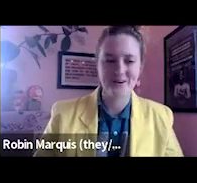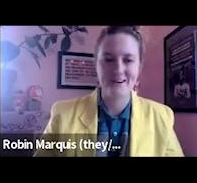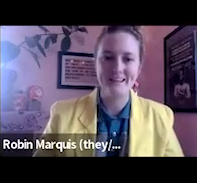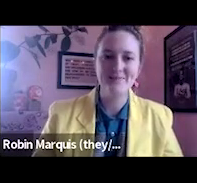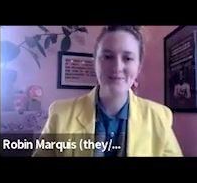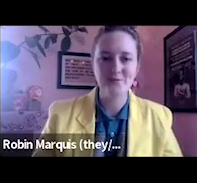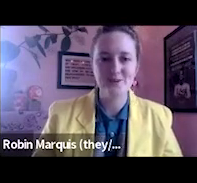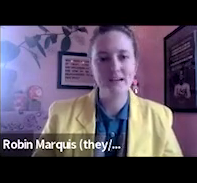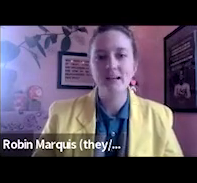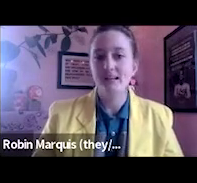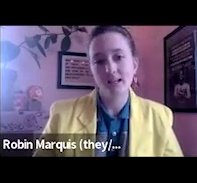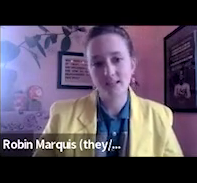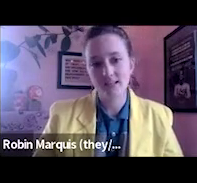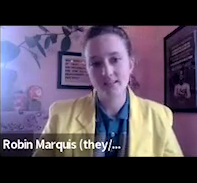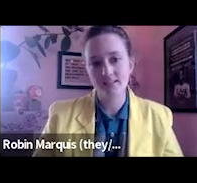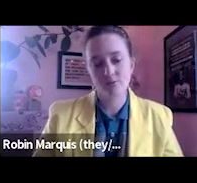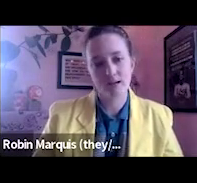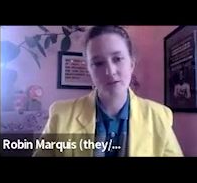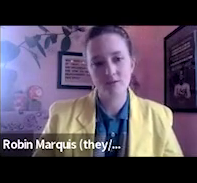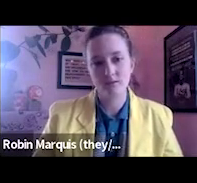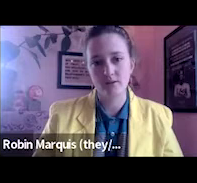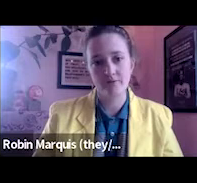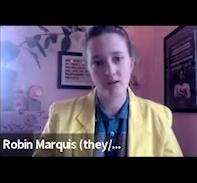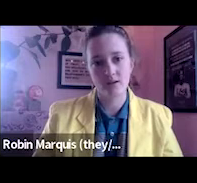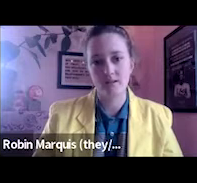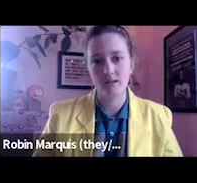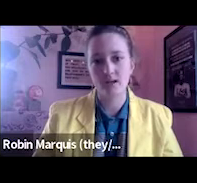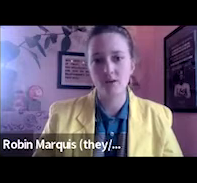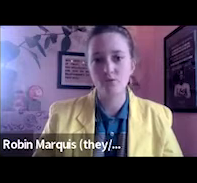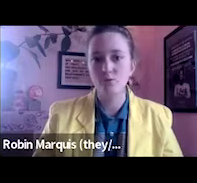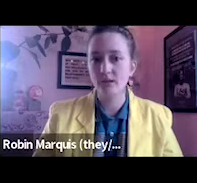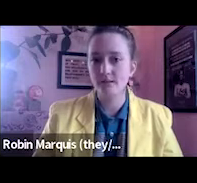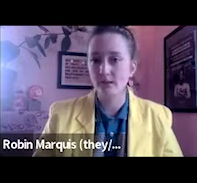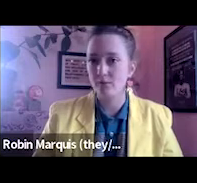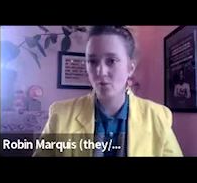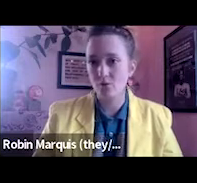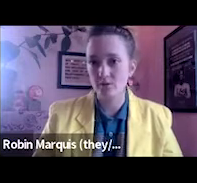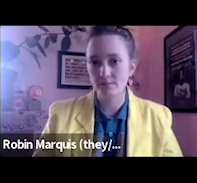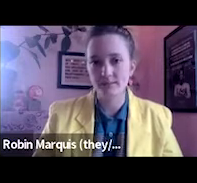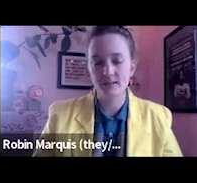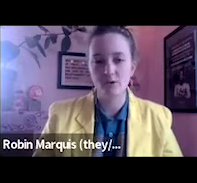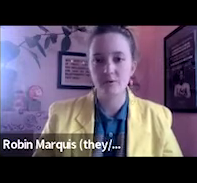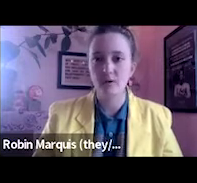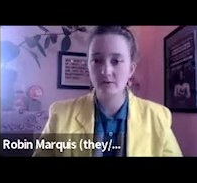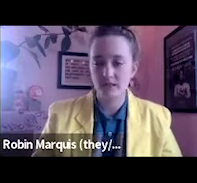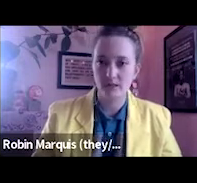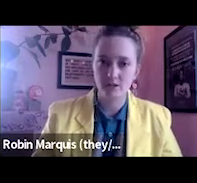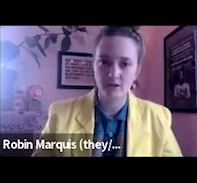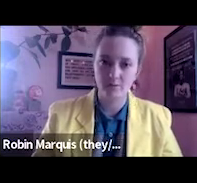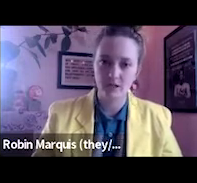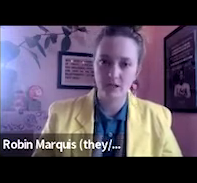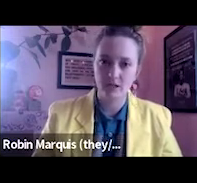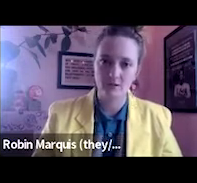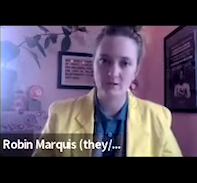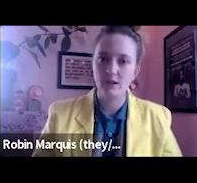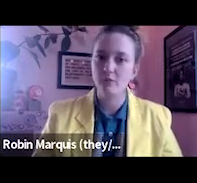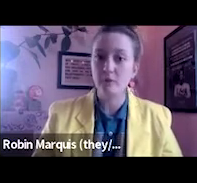You're here for. The guidelines around the fund tool kits and forms to help you dig into your application.